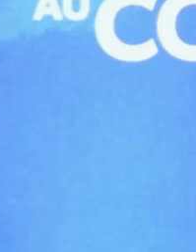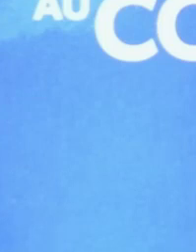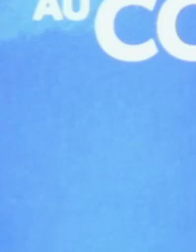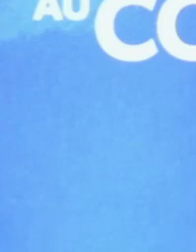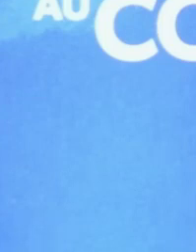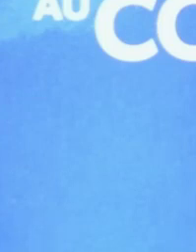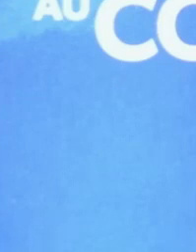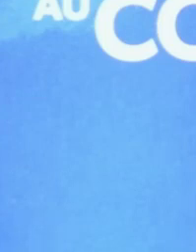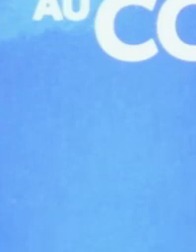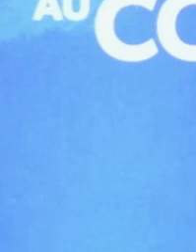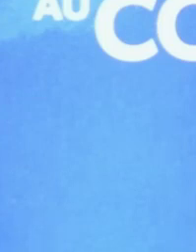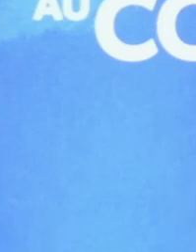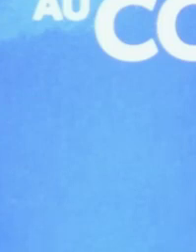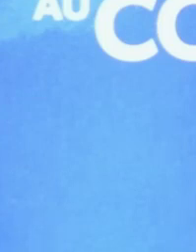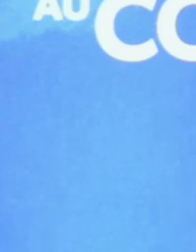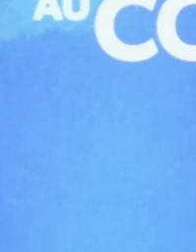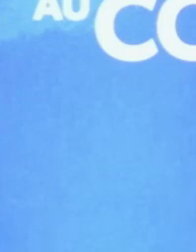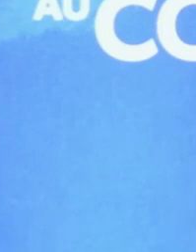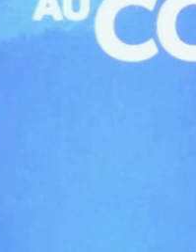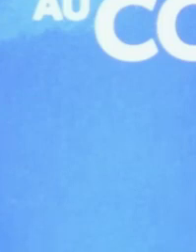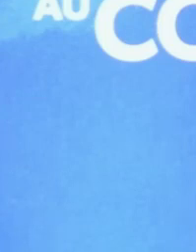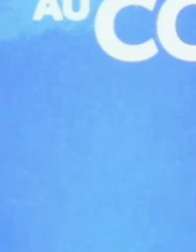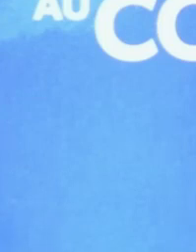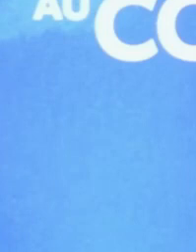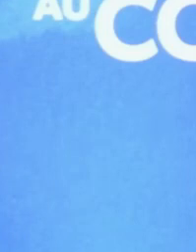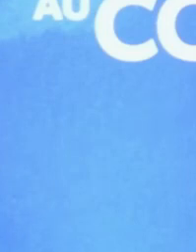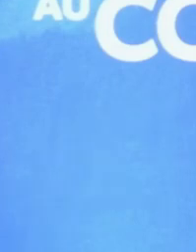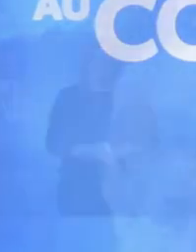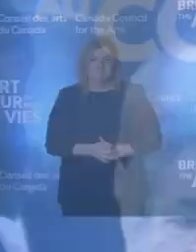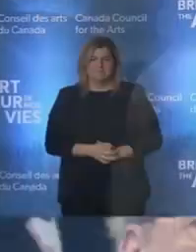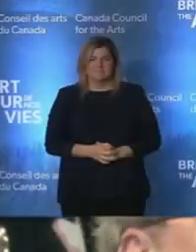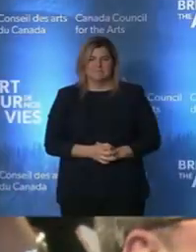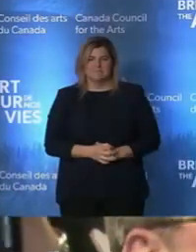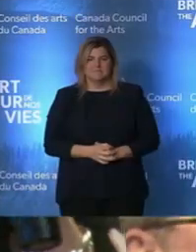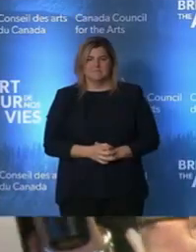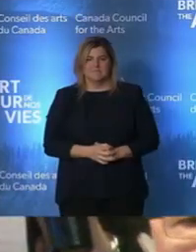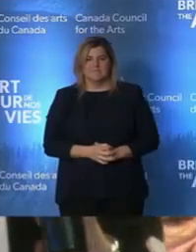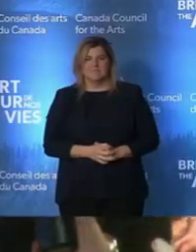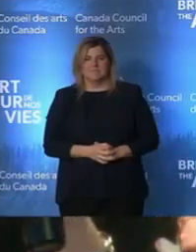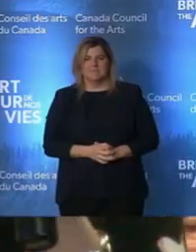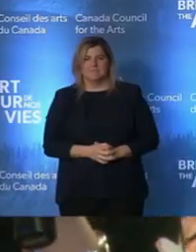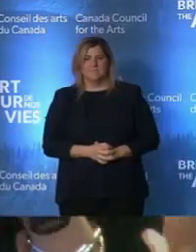Thank you very much for that question. Thank you, Simon. Now it's time to take your questions, so those from the live audience.